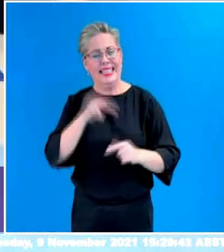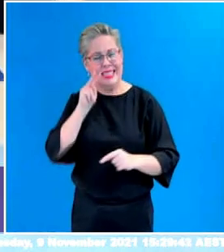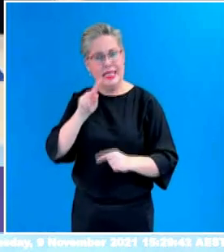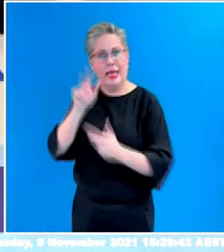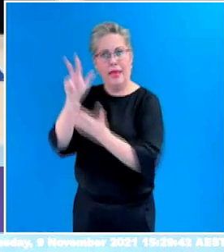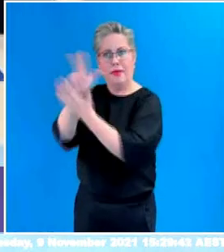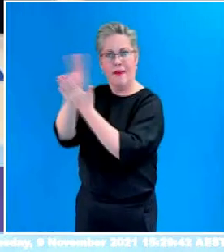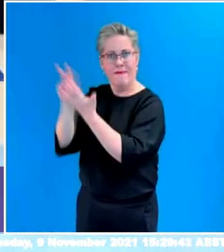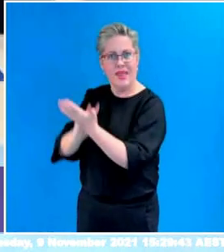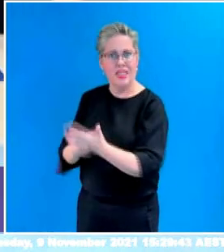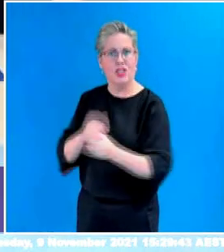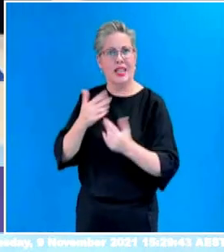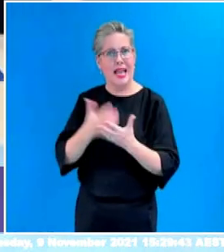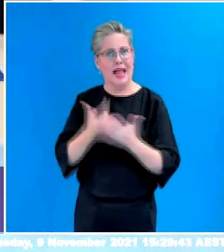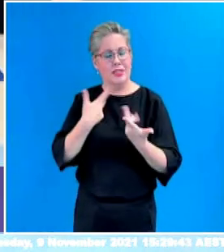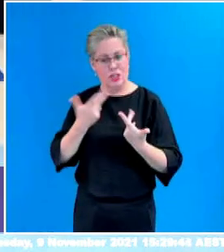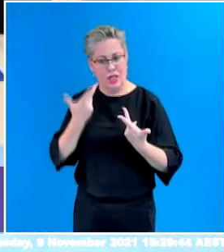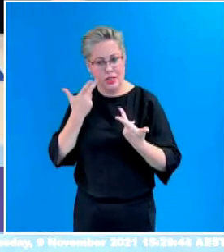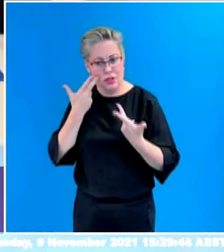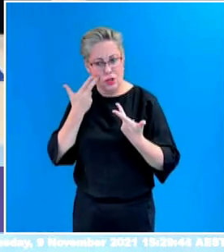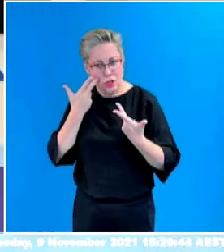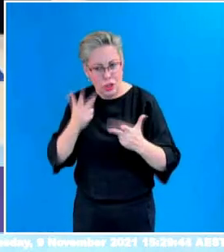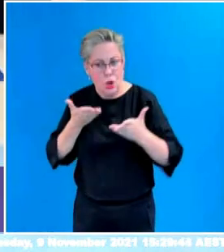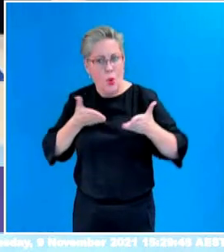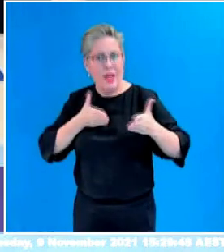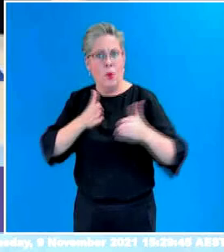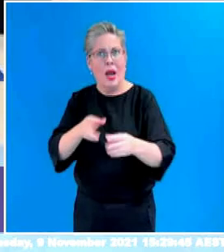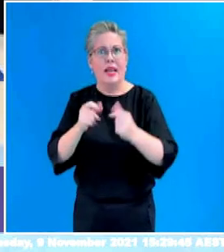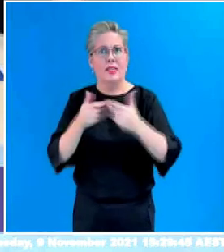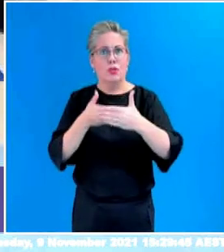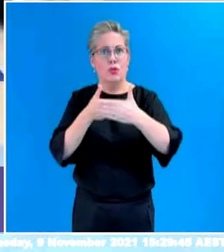Can I ask you now about reasonable accommodation, which is one